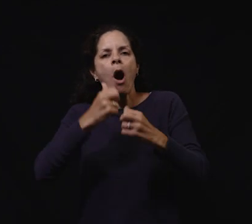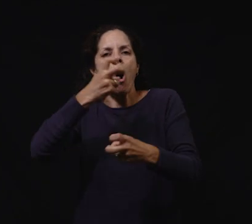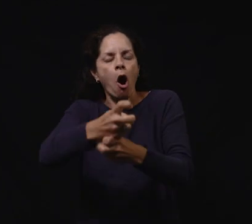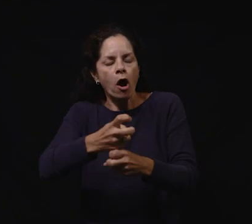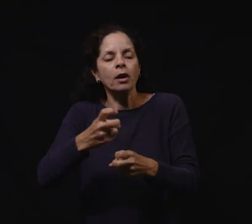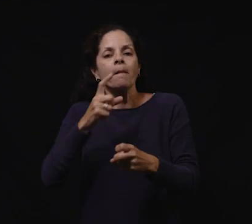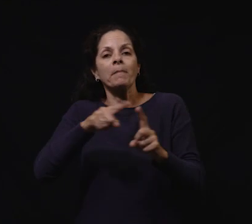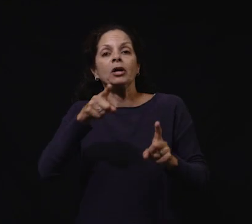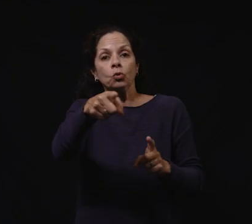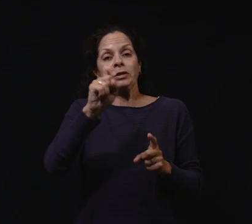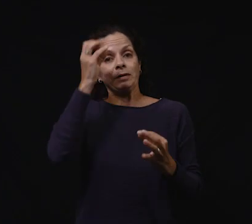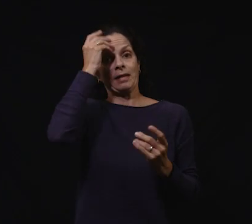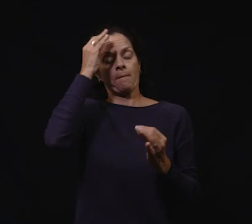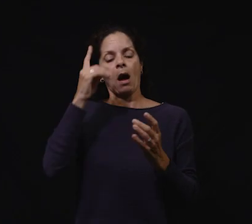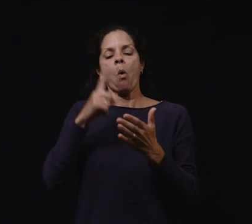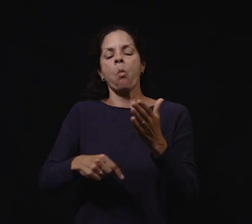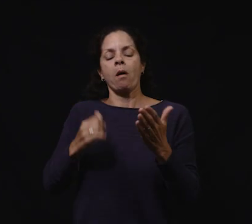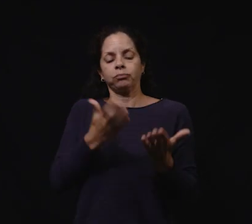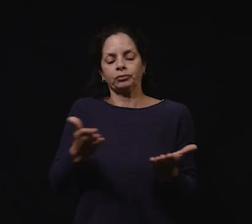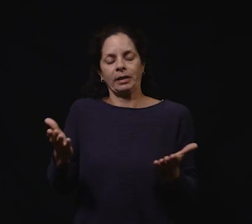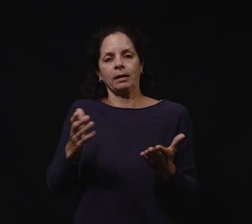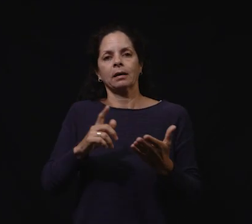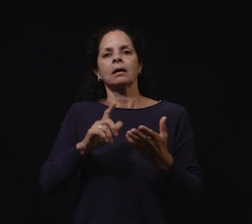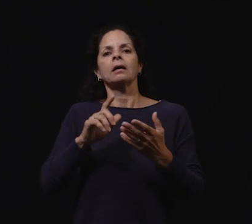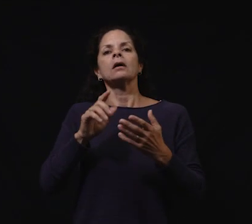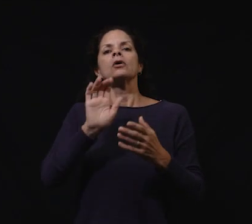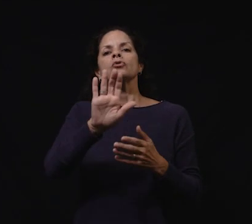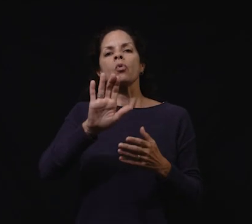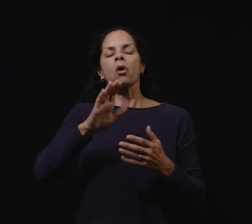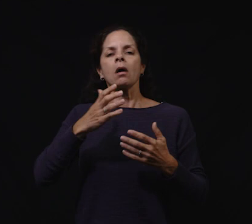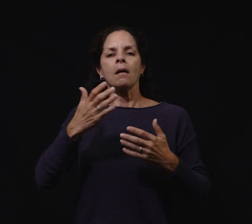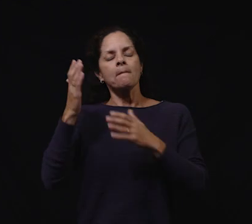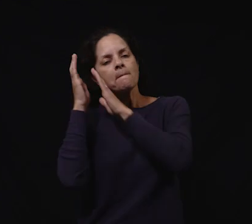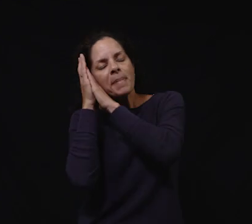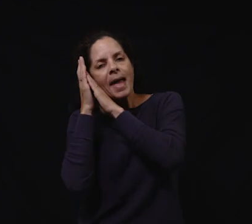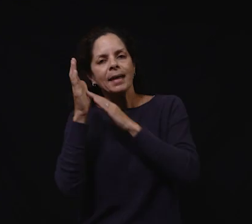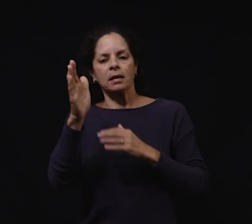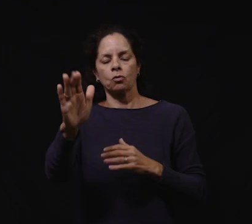To the shelter a couple of things bring your personal items your bedding your medication